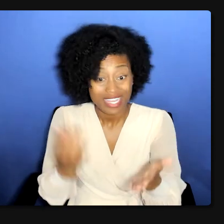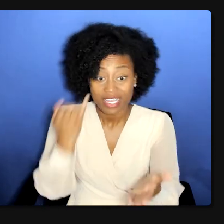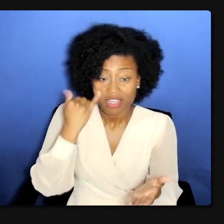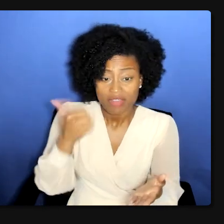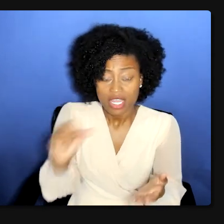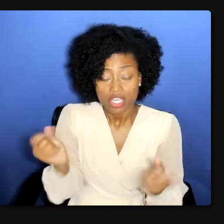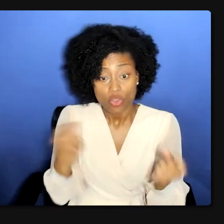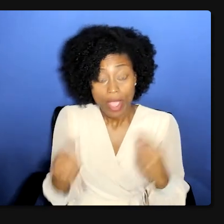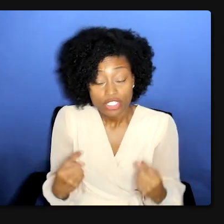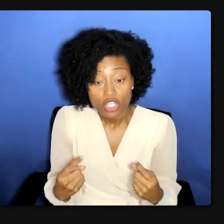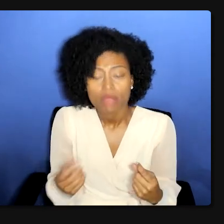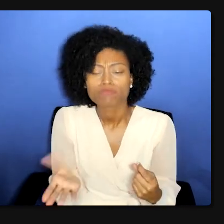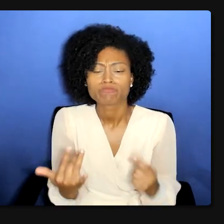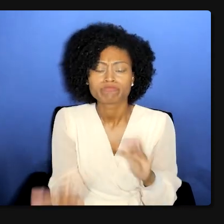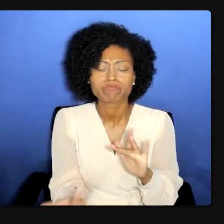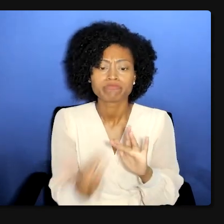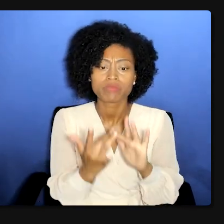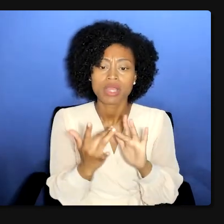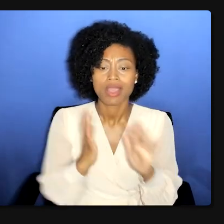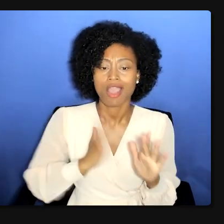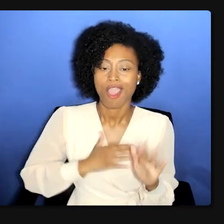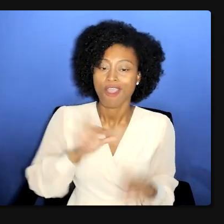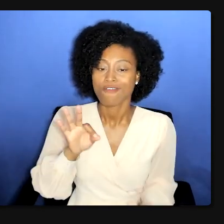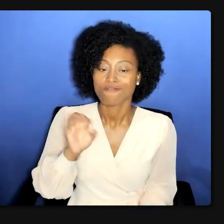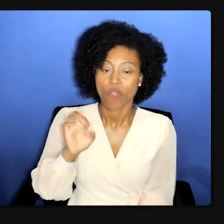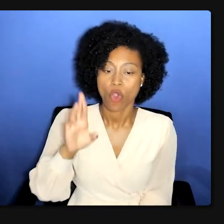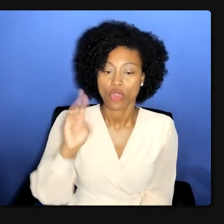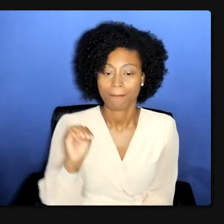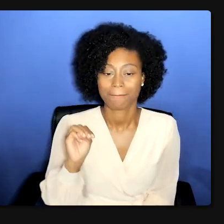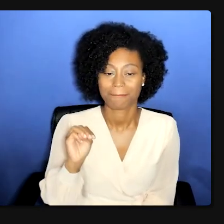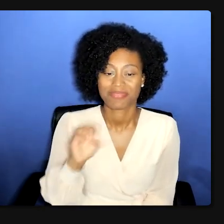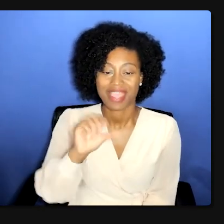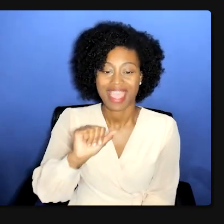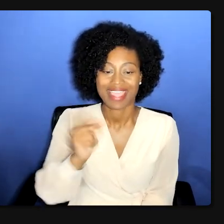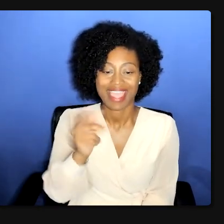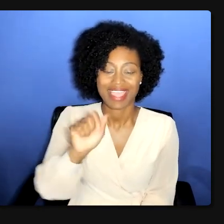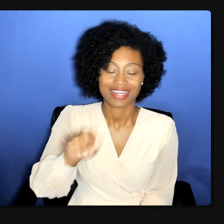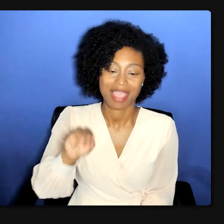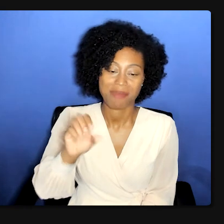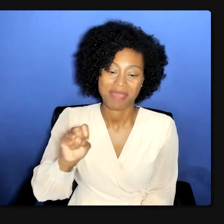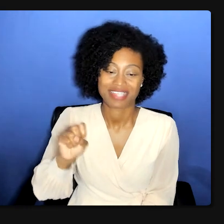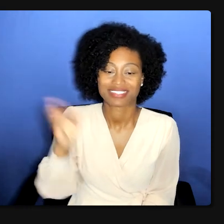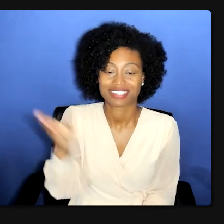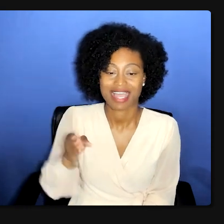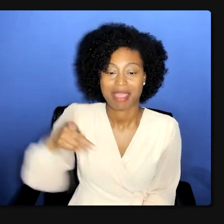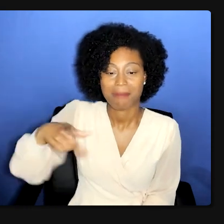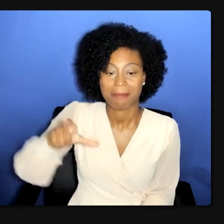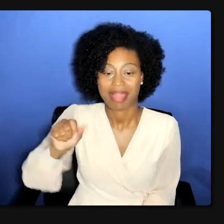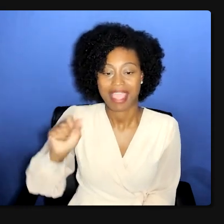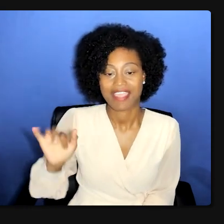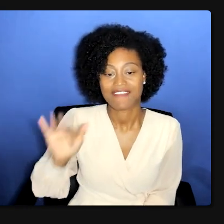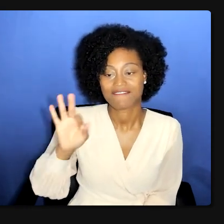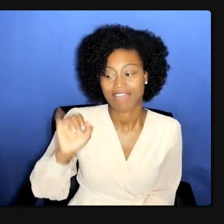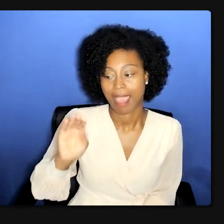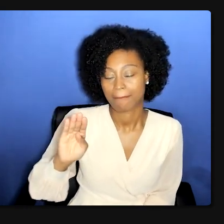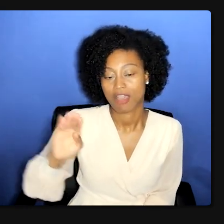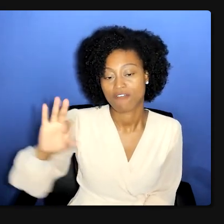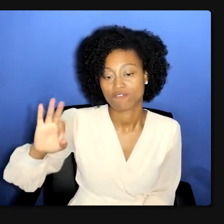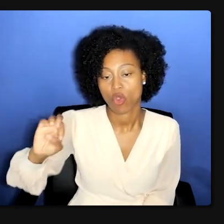If you have any questions, please feel free to reach out to us on our forum at aka.ms/playfabforums.